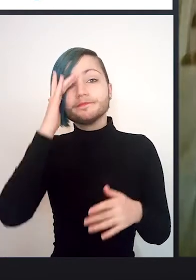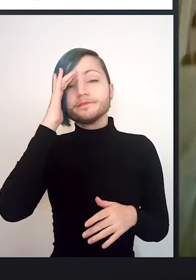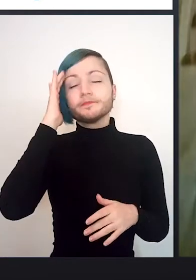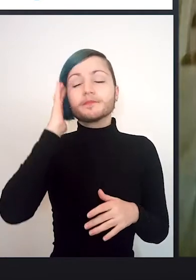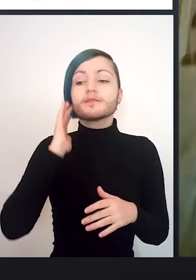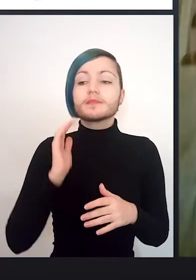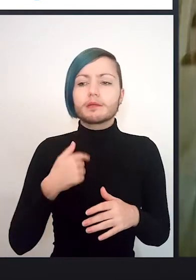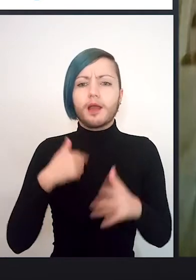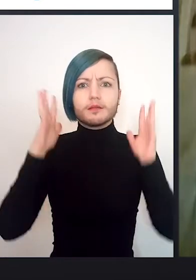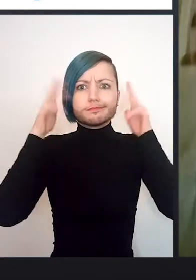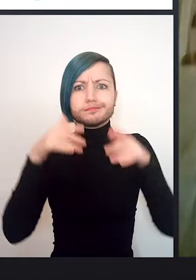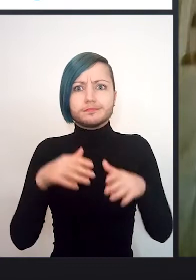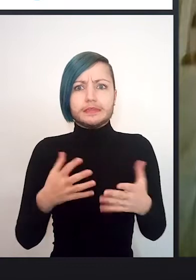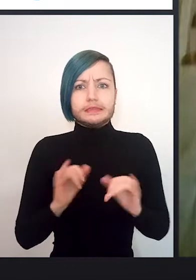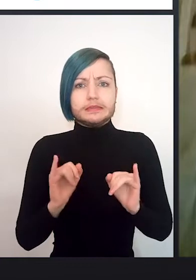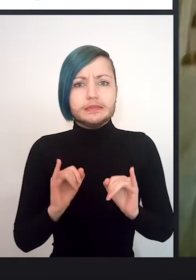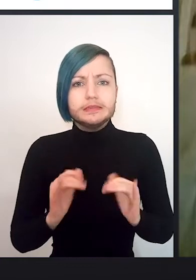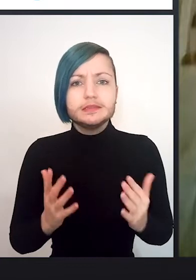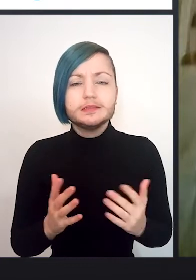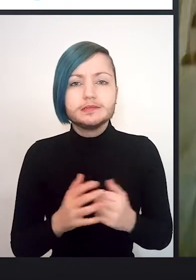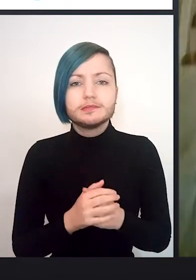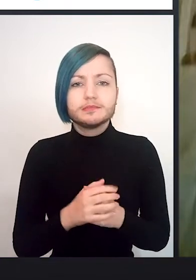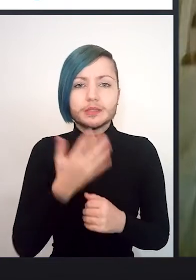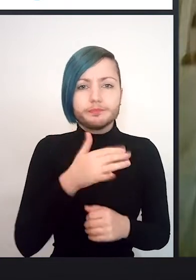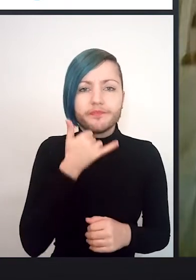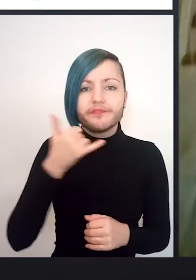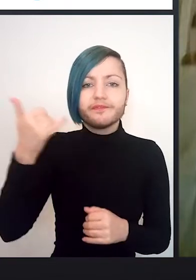And I was very concerned about this so I phoned up,